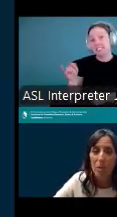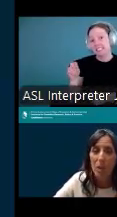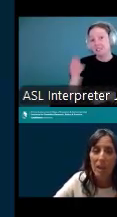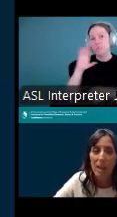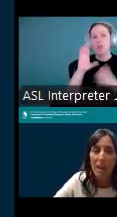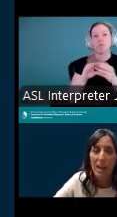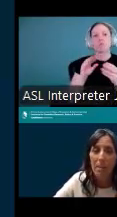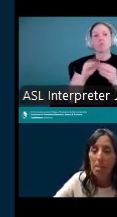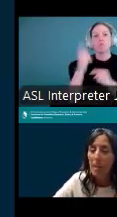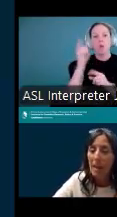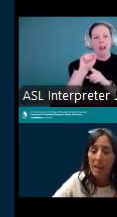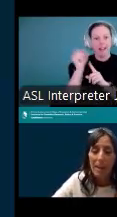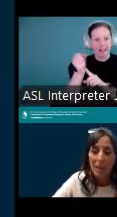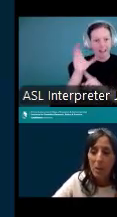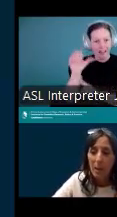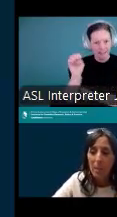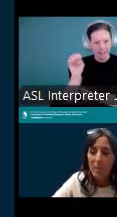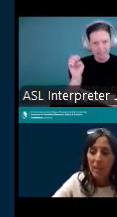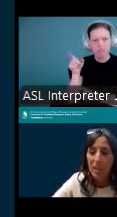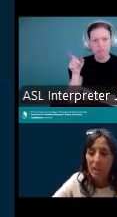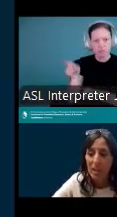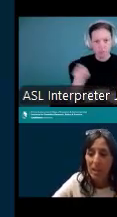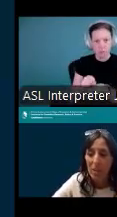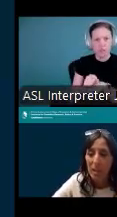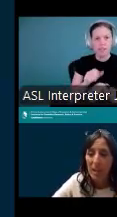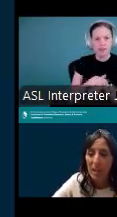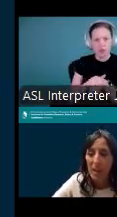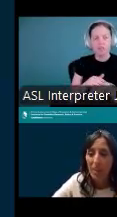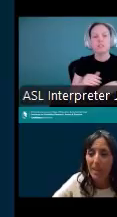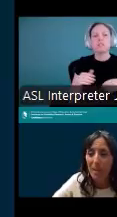working on, and that's where our professional networking happens.